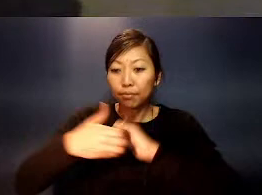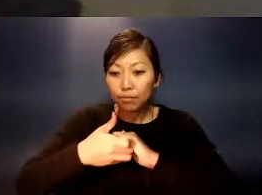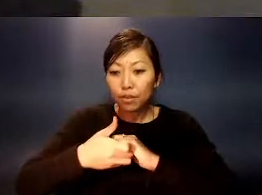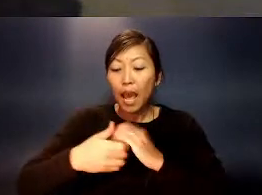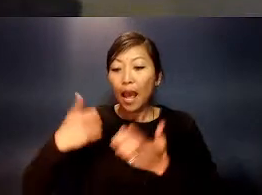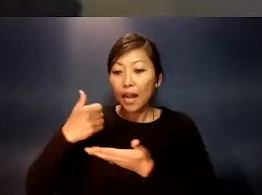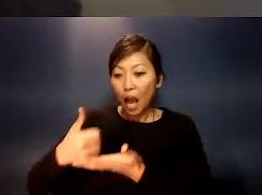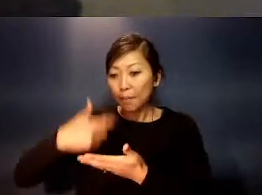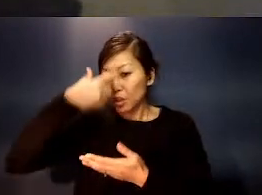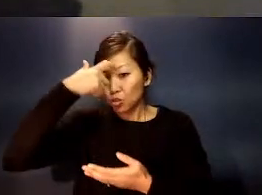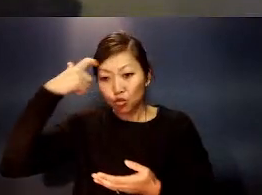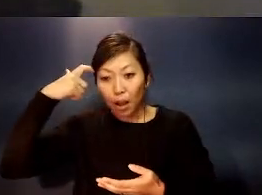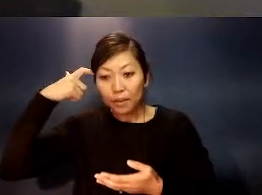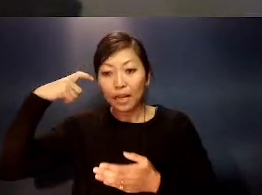FROM COUNCIL MEMBERS. ON BEHALF OF OUR CONSTITUTENTS.